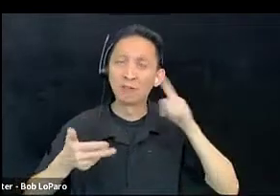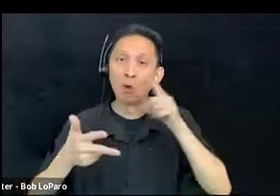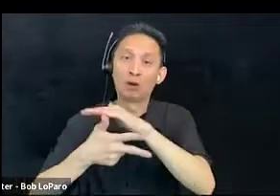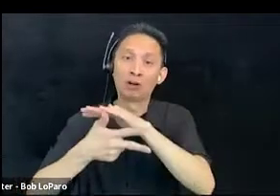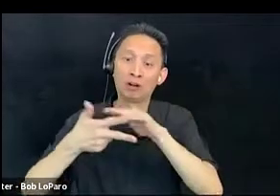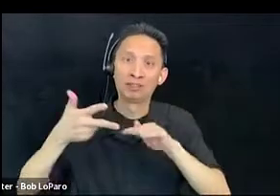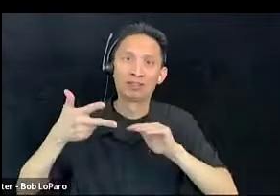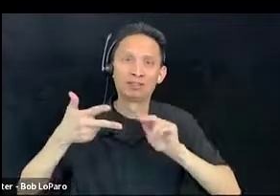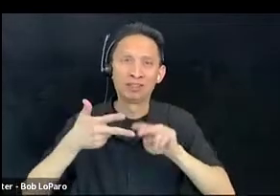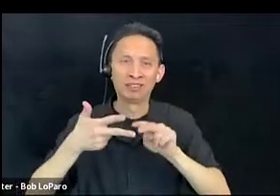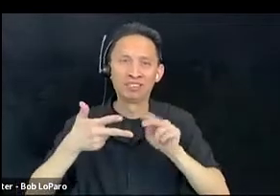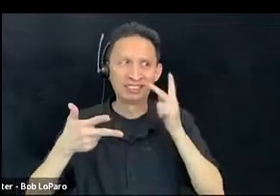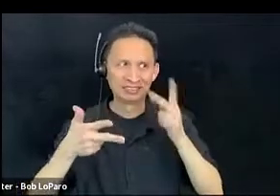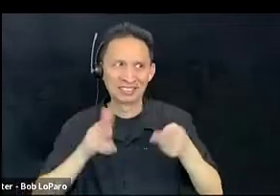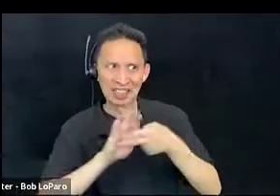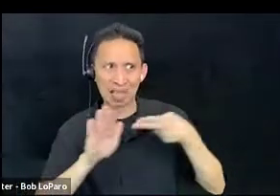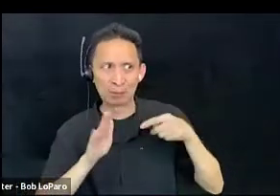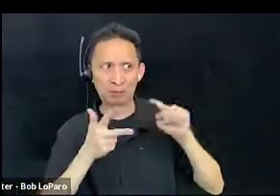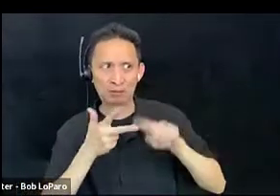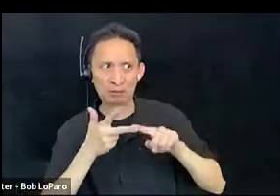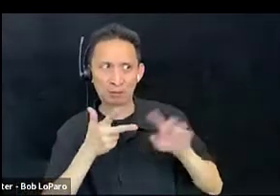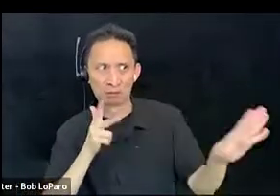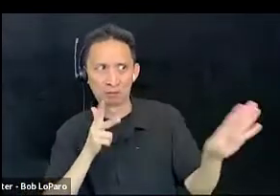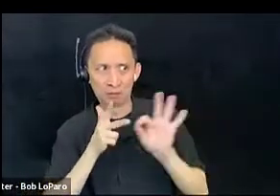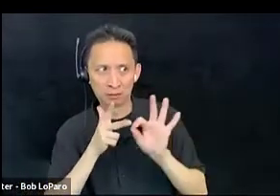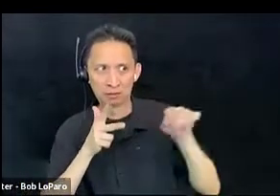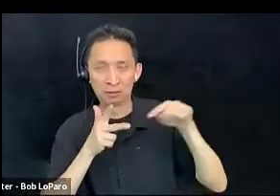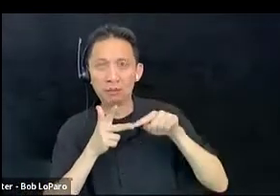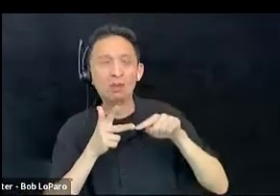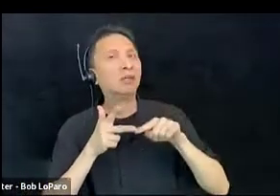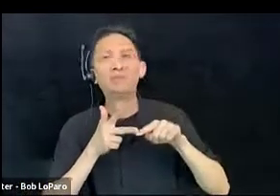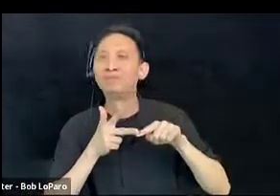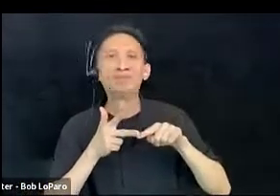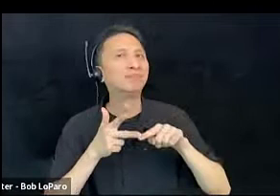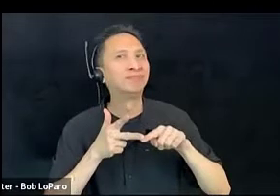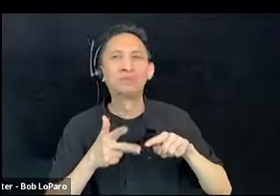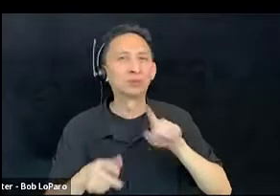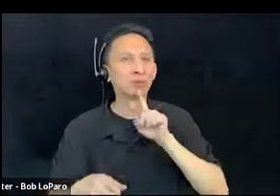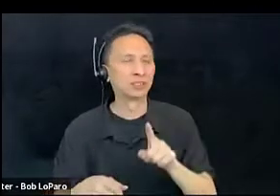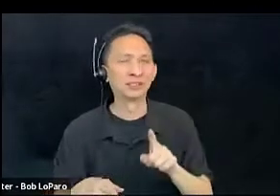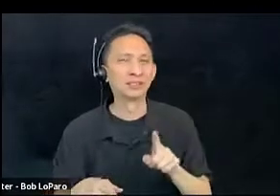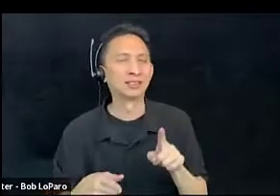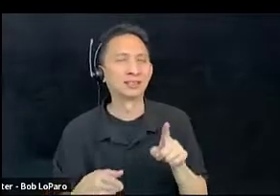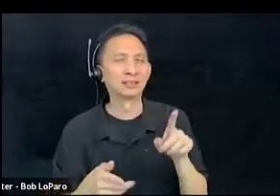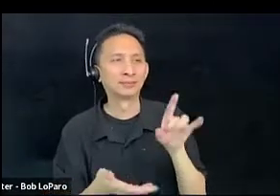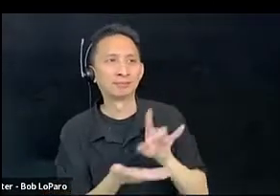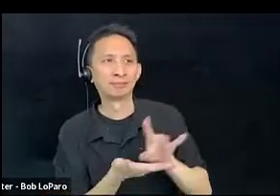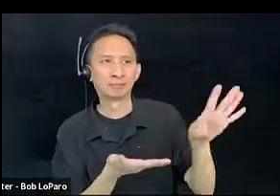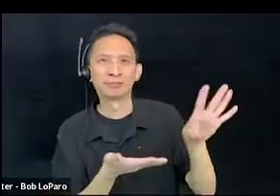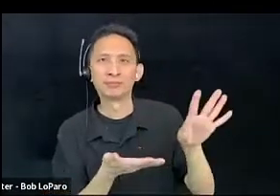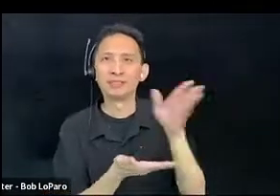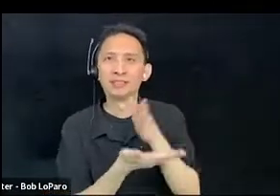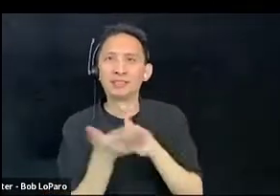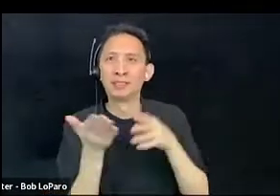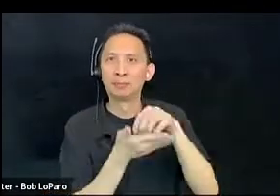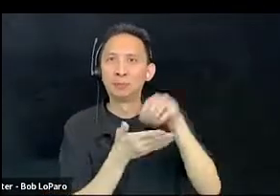we really have to be careful not to discredit what kids are able to do, just because they have complex communication needs